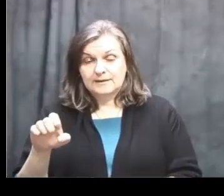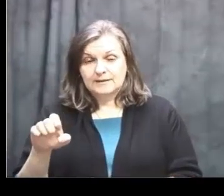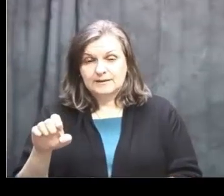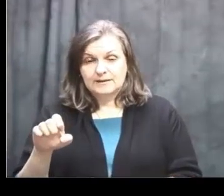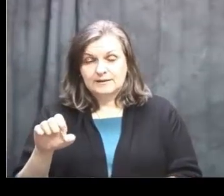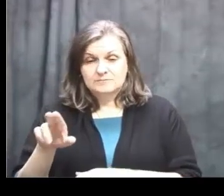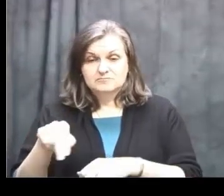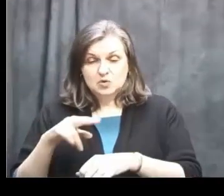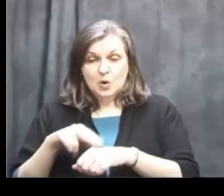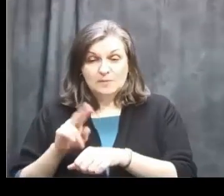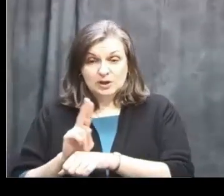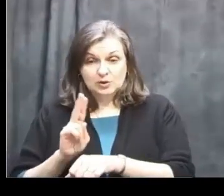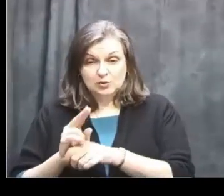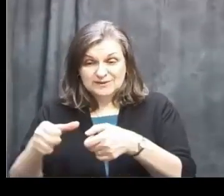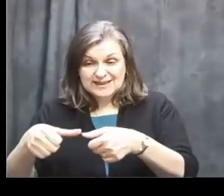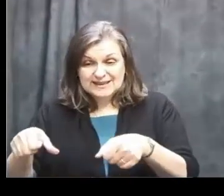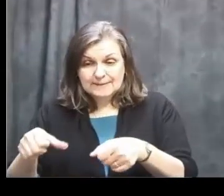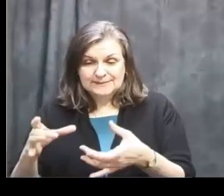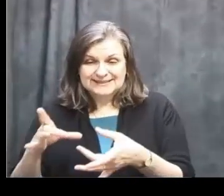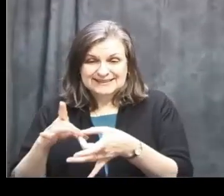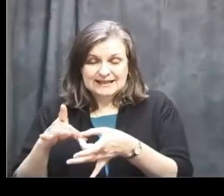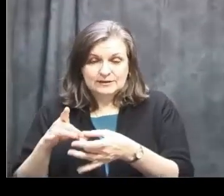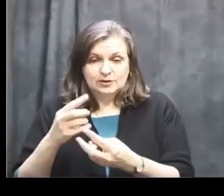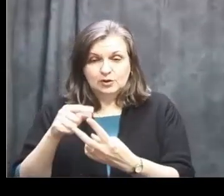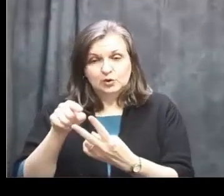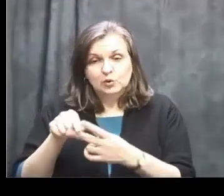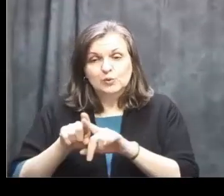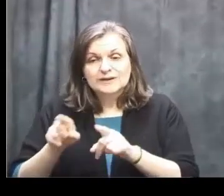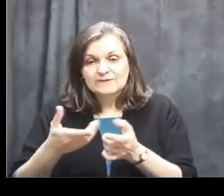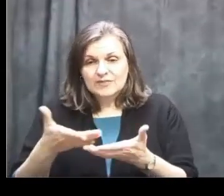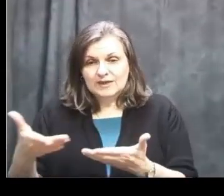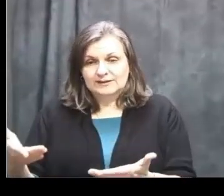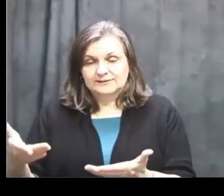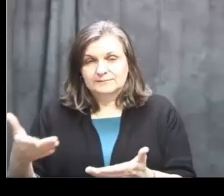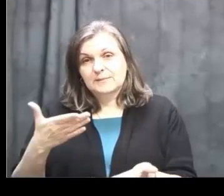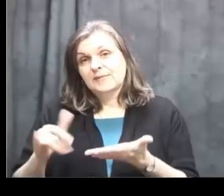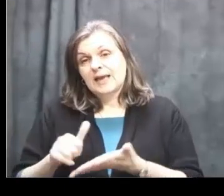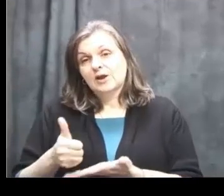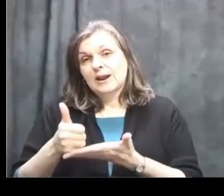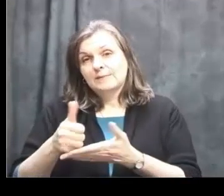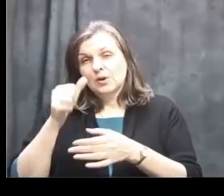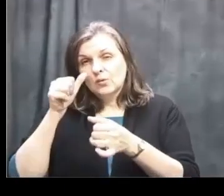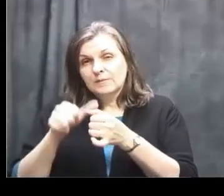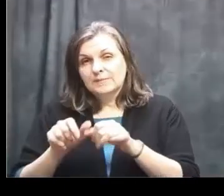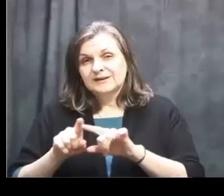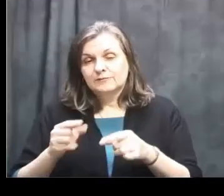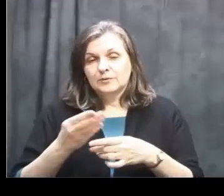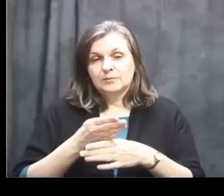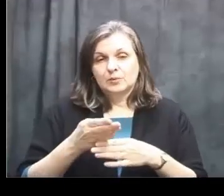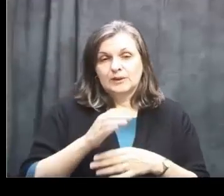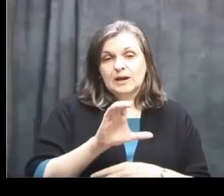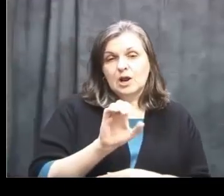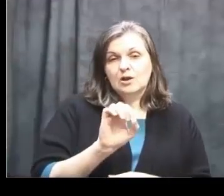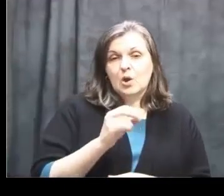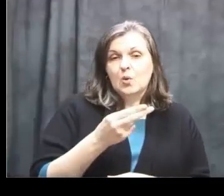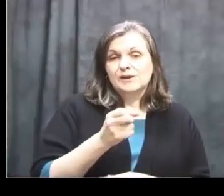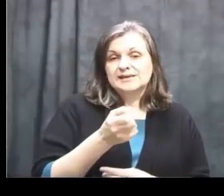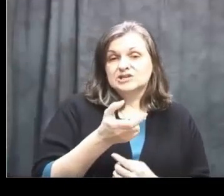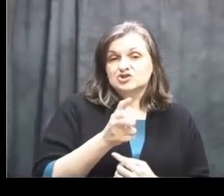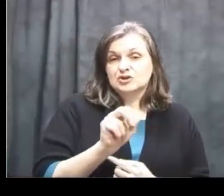different things together when I use a piece of "adhesive" tape -- so if that helps you you can remember that way